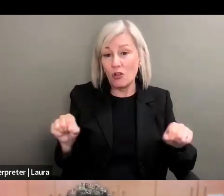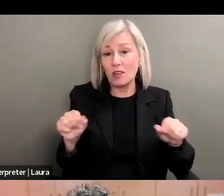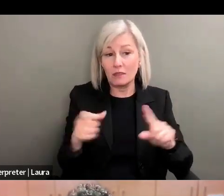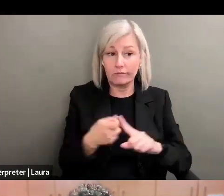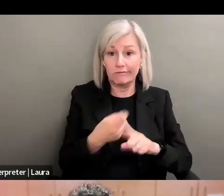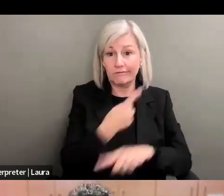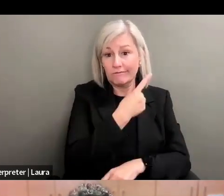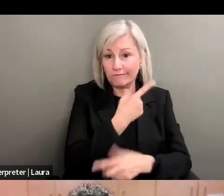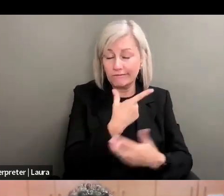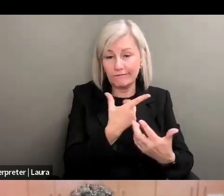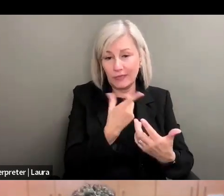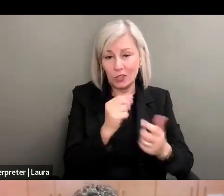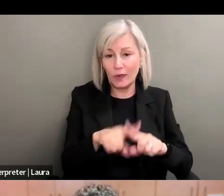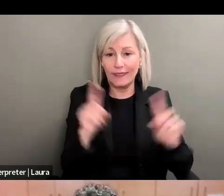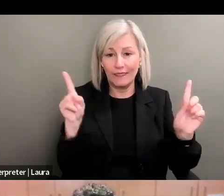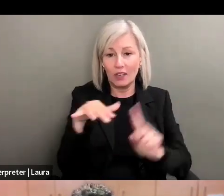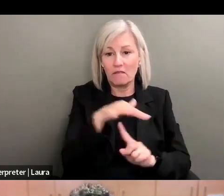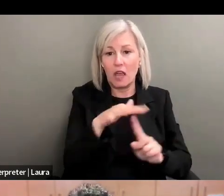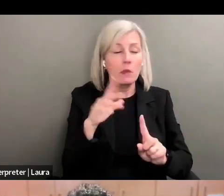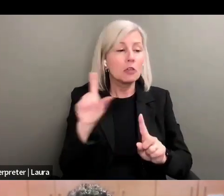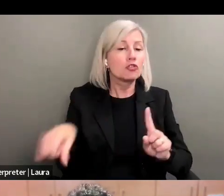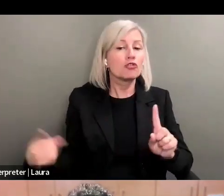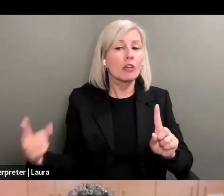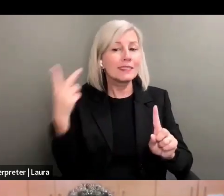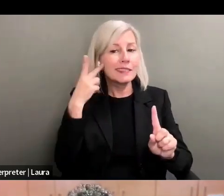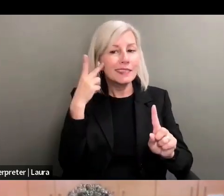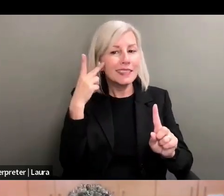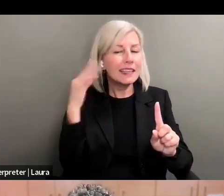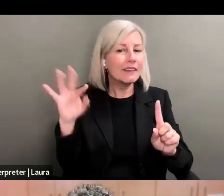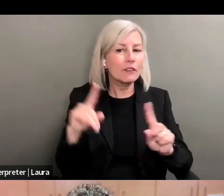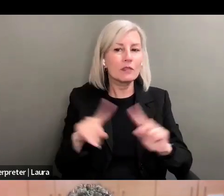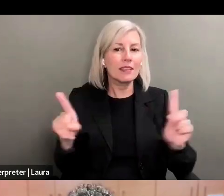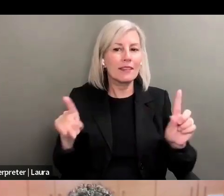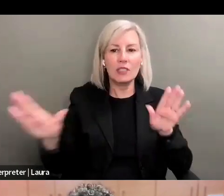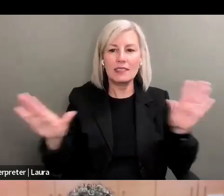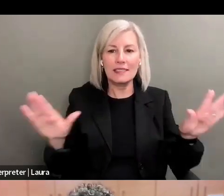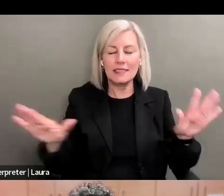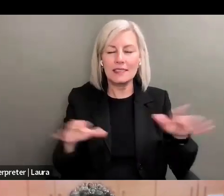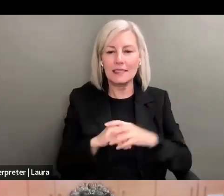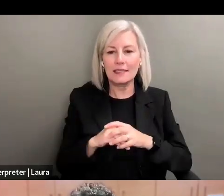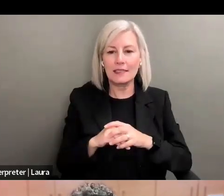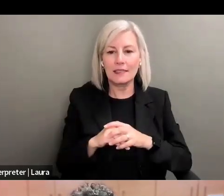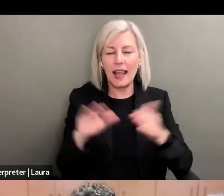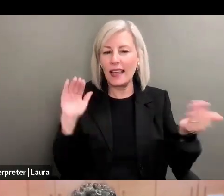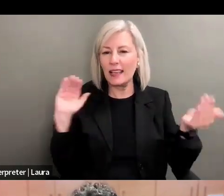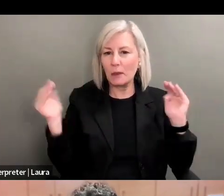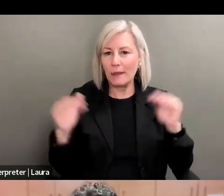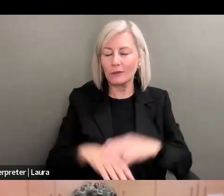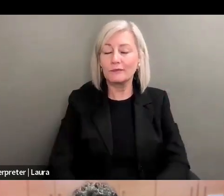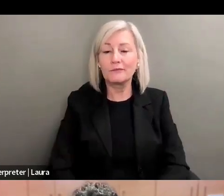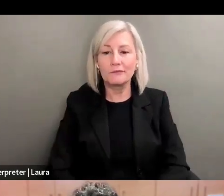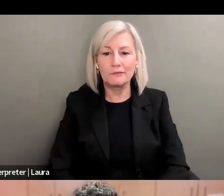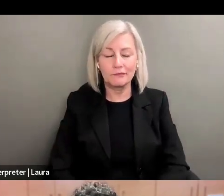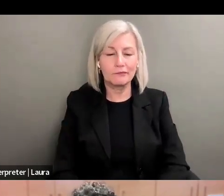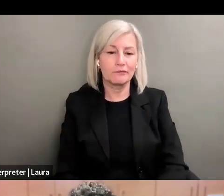do some in some different environments just to see if there's differences and I could kind of look at those and compare those.